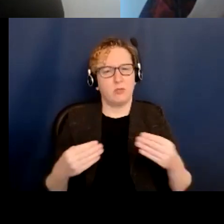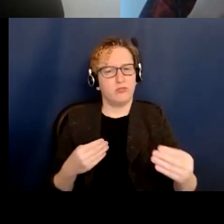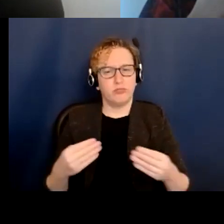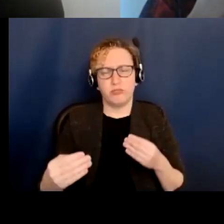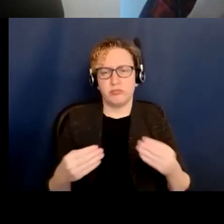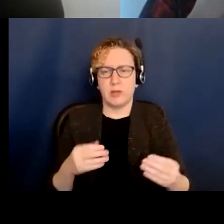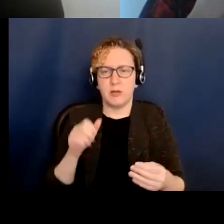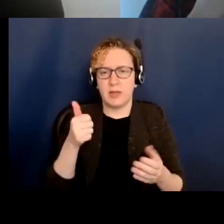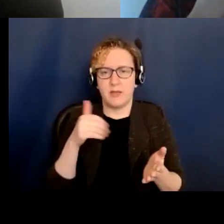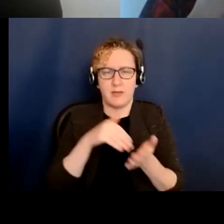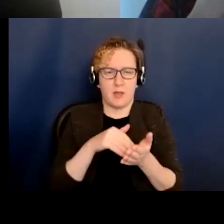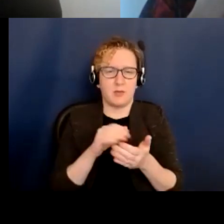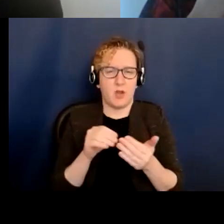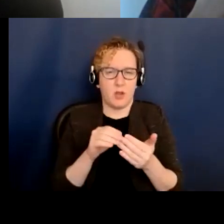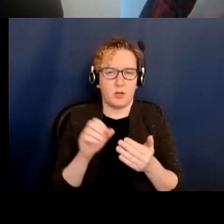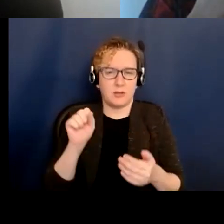$10,000 stipend.